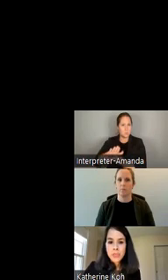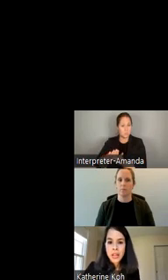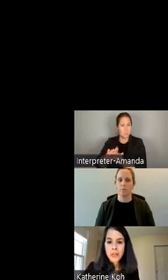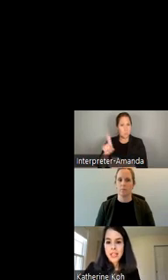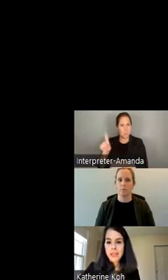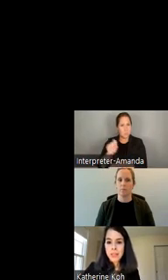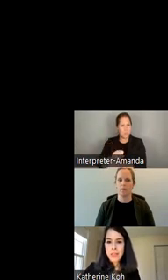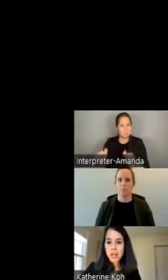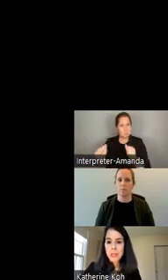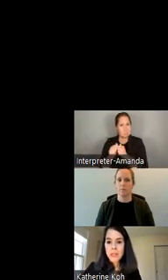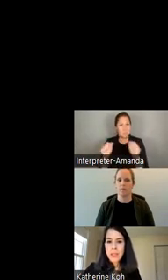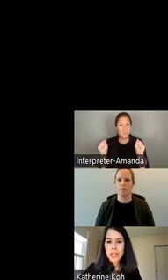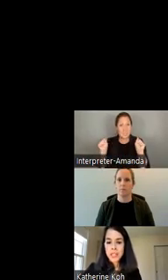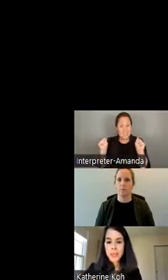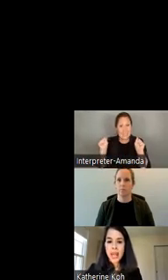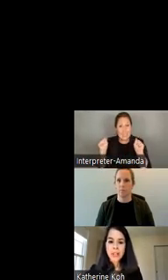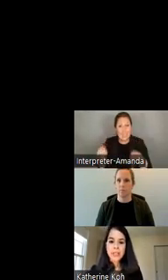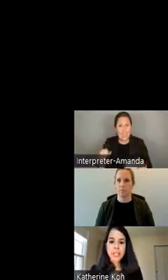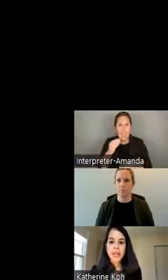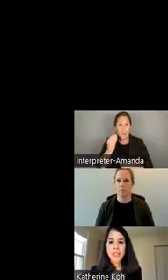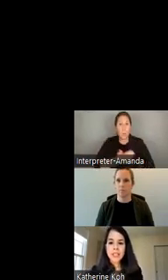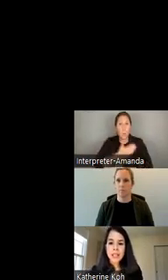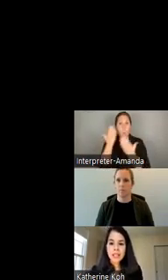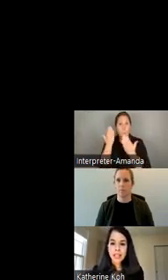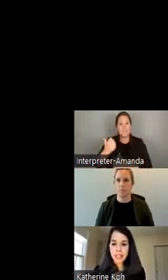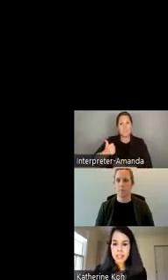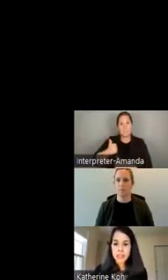veterans after leaving the Army be predicted with accuracy Based on data collected during